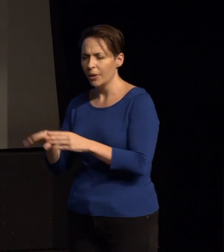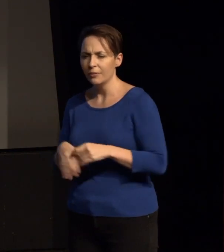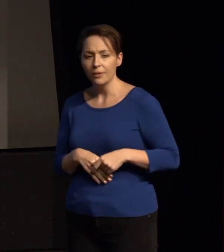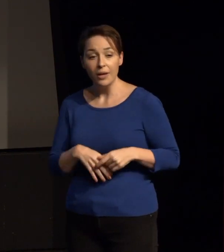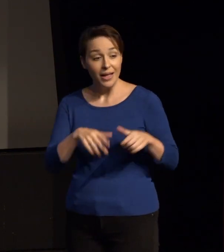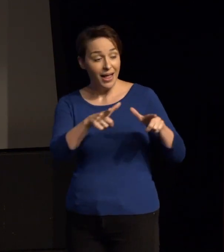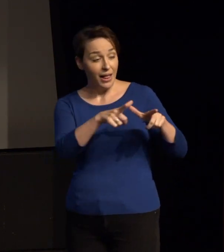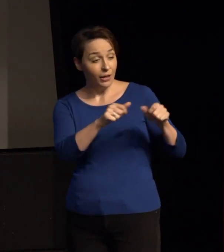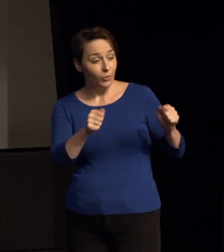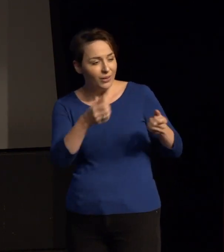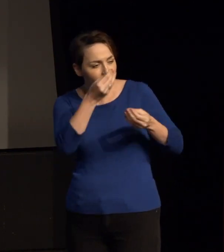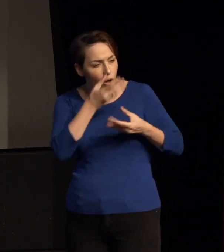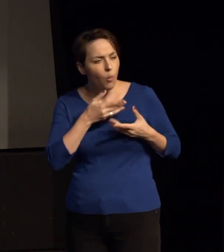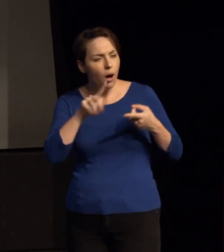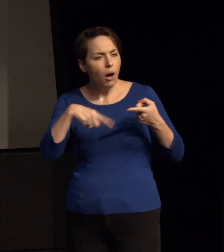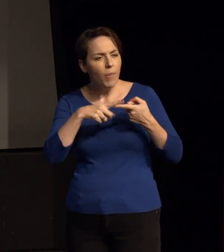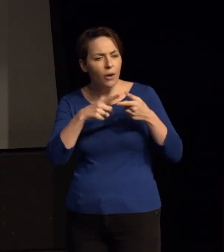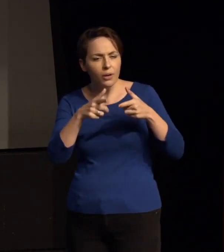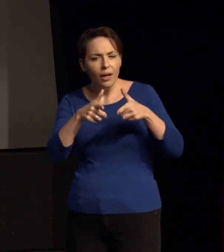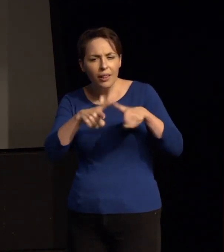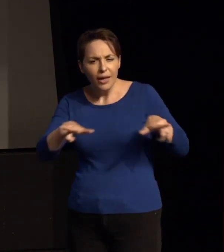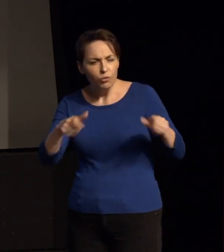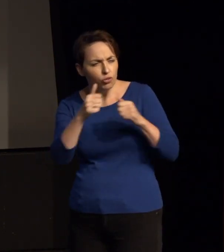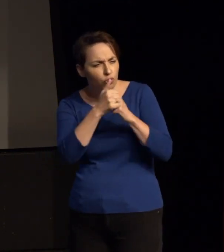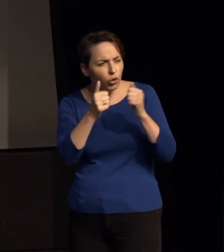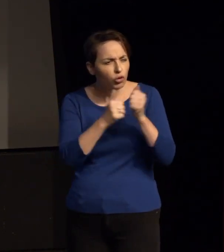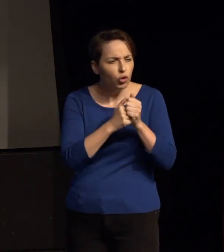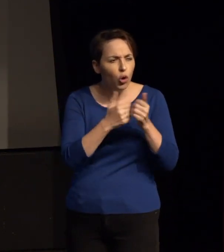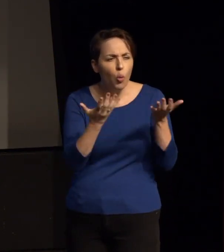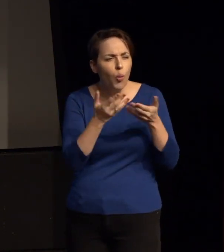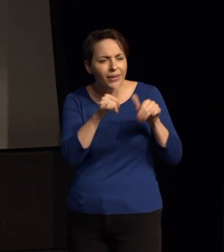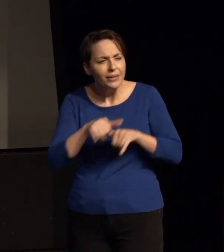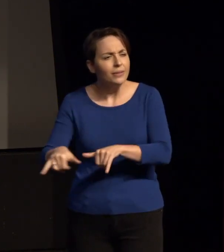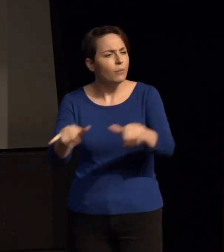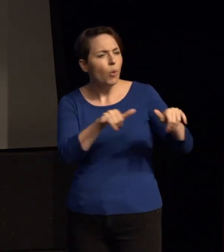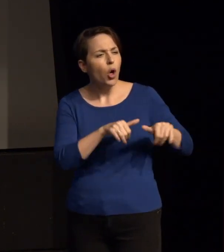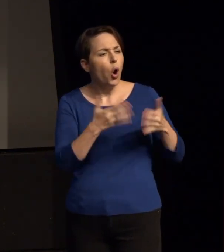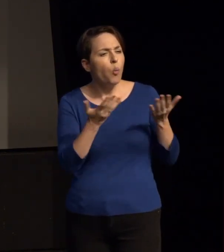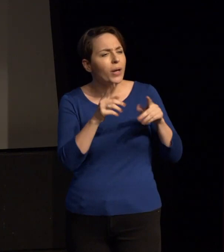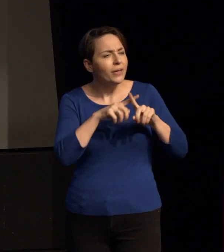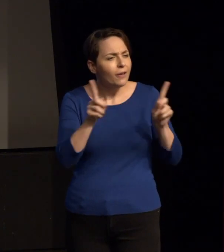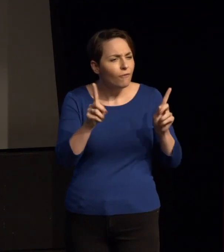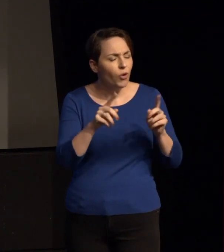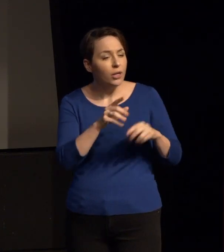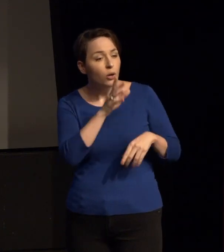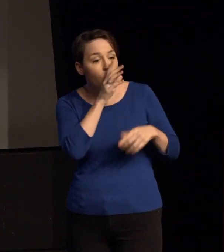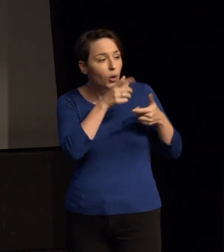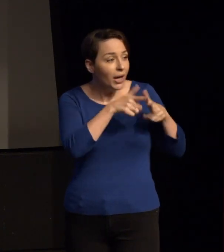linguistics, psychology, and child development. Linguistics informs us how language is structured